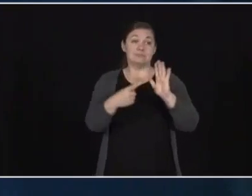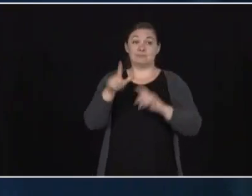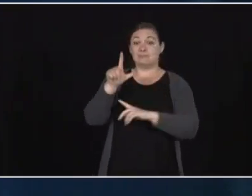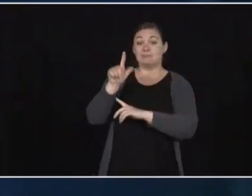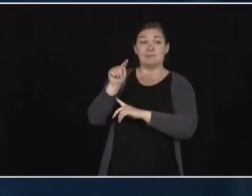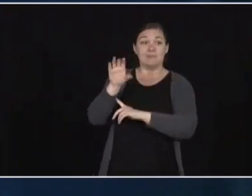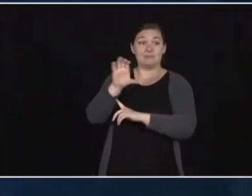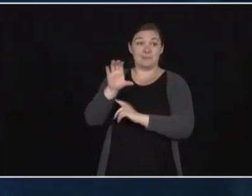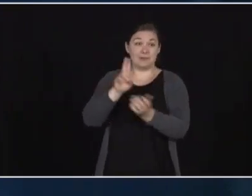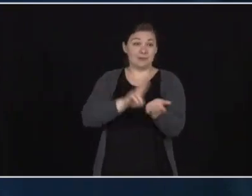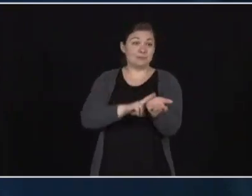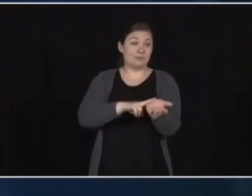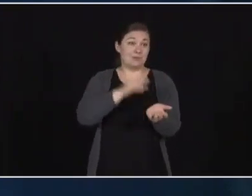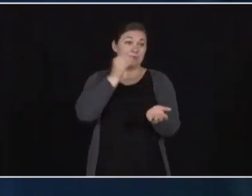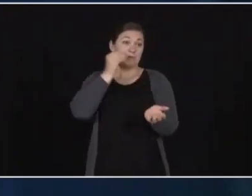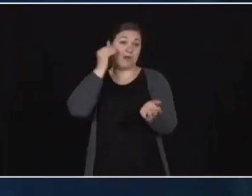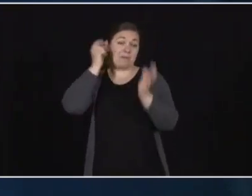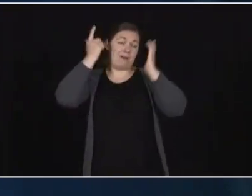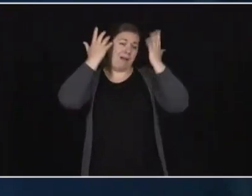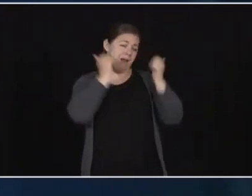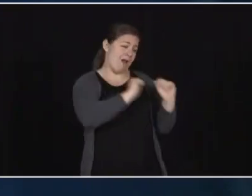the testing calendar